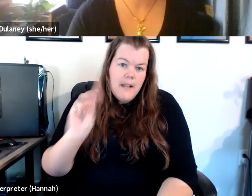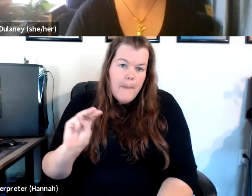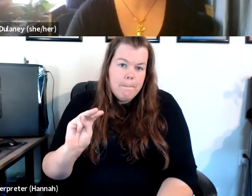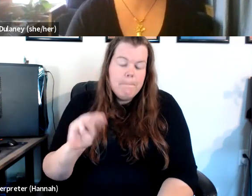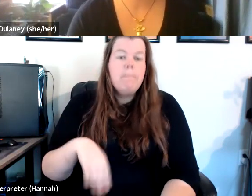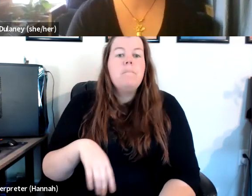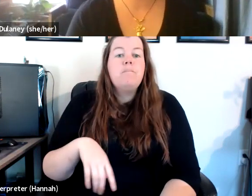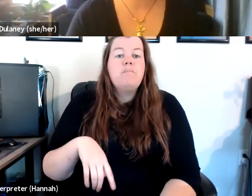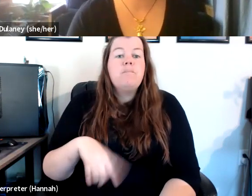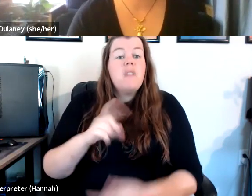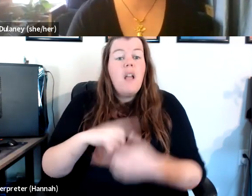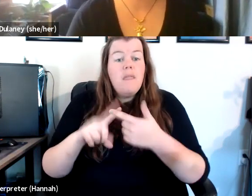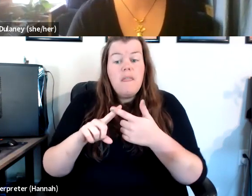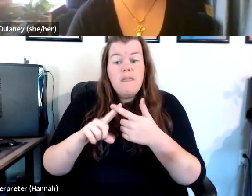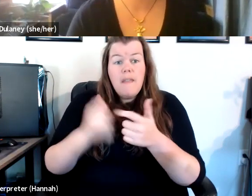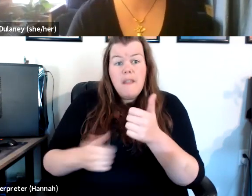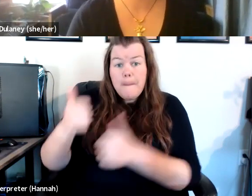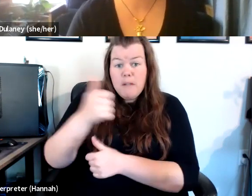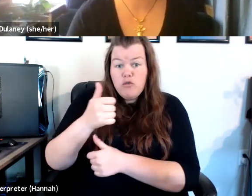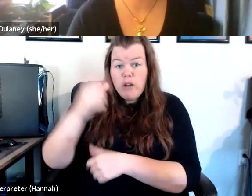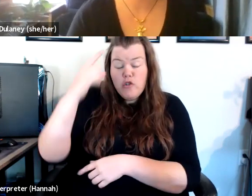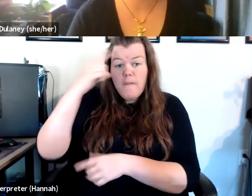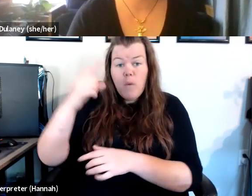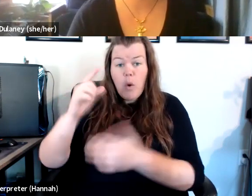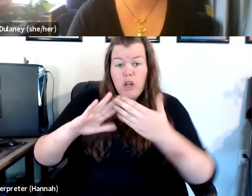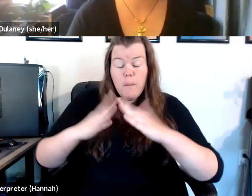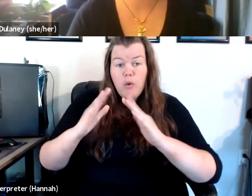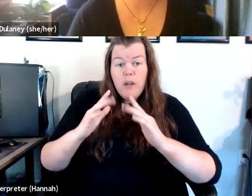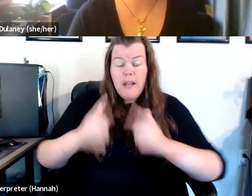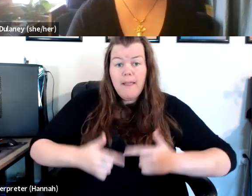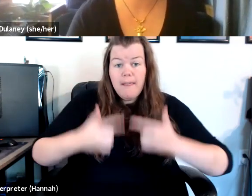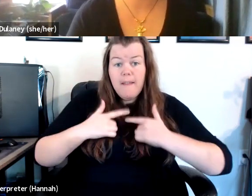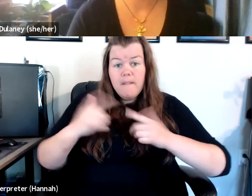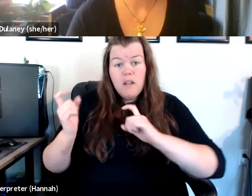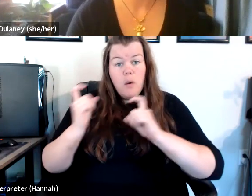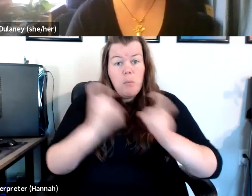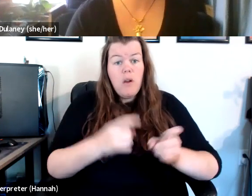there, the Administration for Community Living gave a grant to Indiana Disability Rights and the